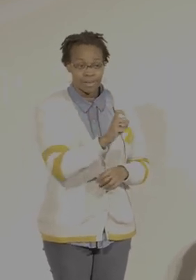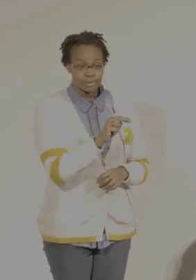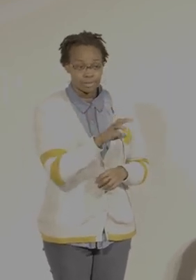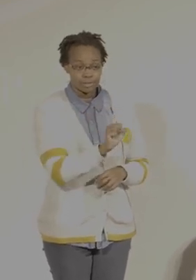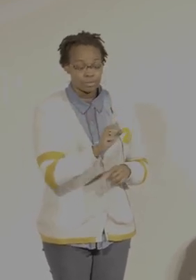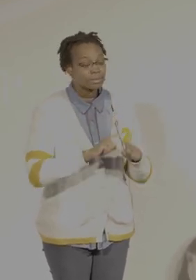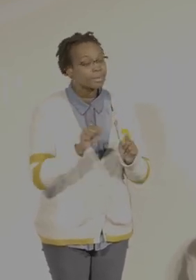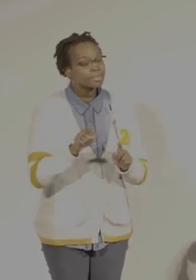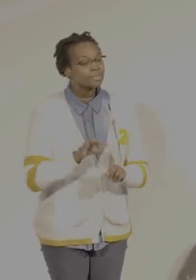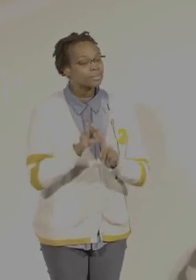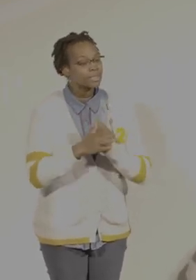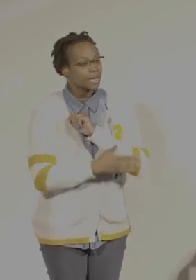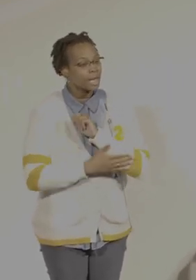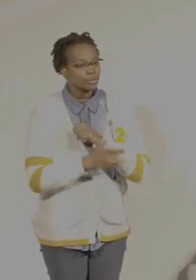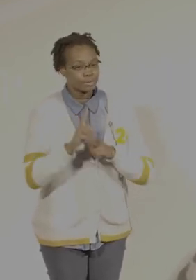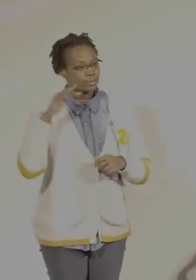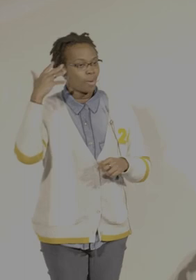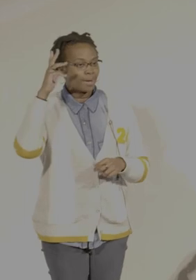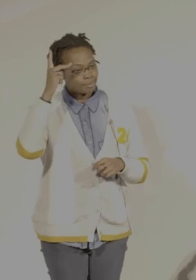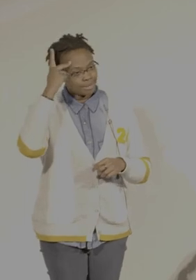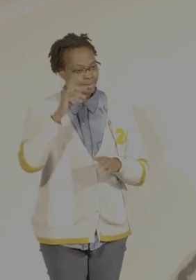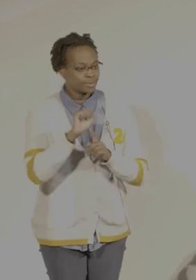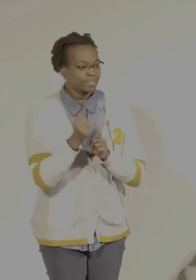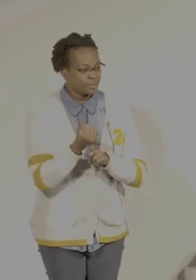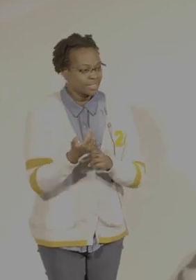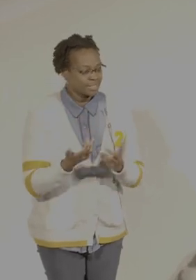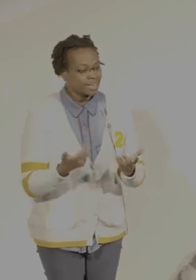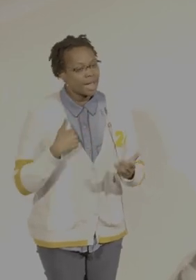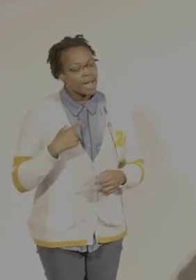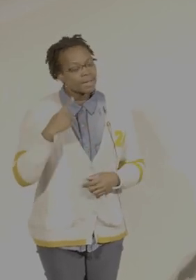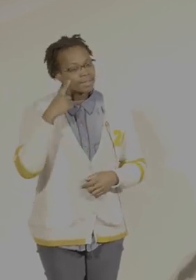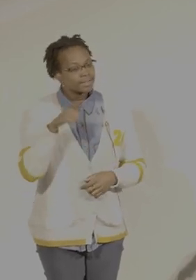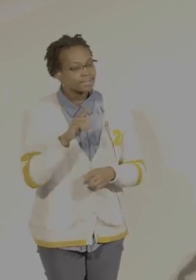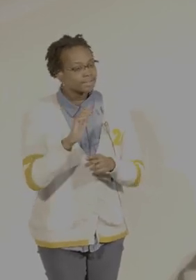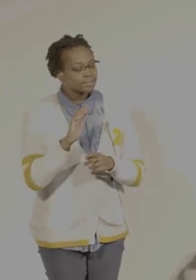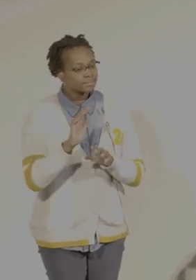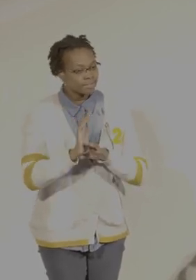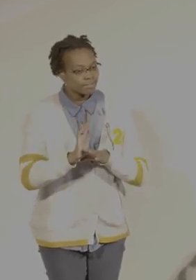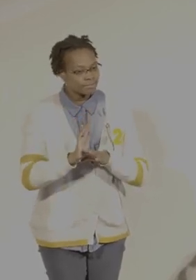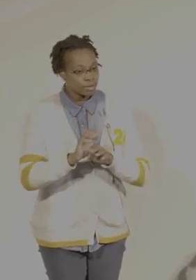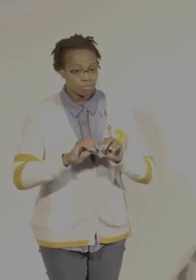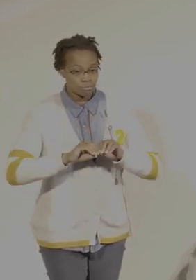of this unique country with its wacky political situation I think that this is a film that reaches across the aisle.